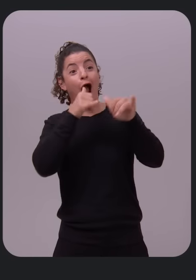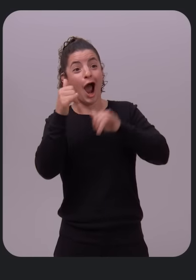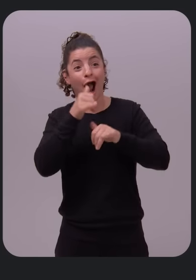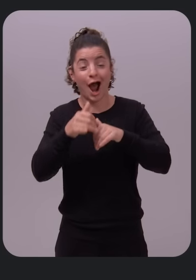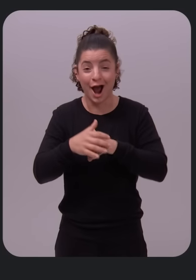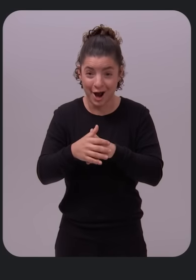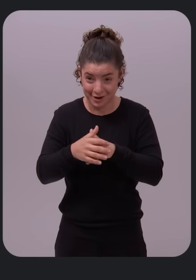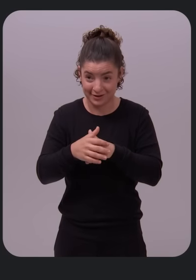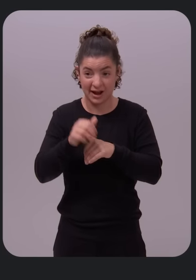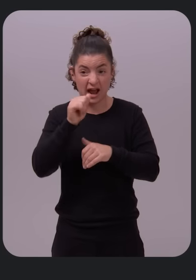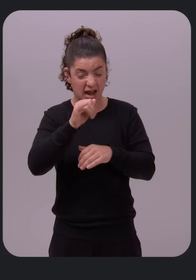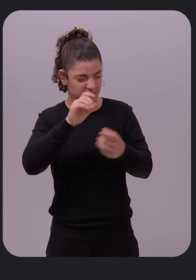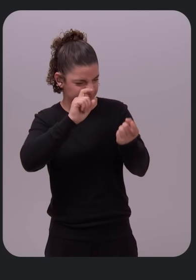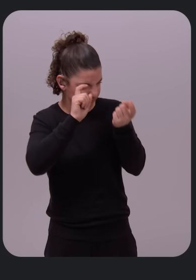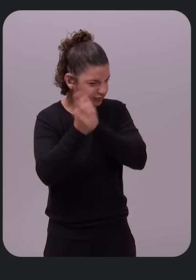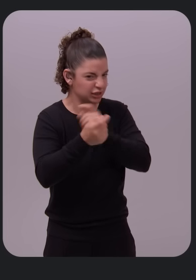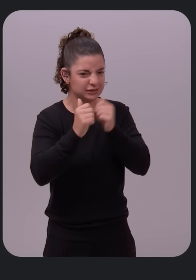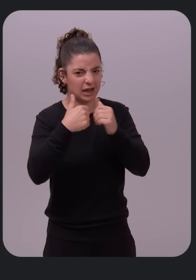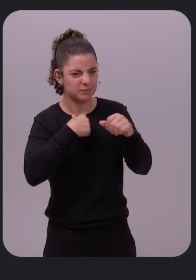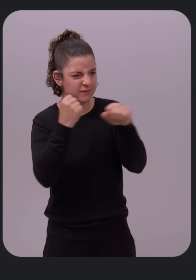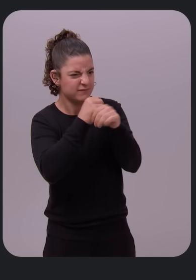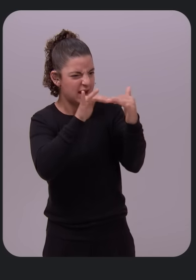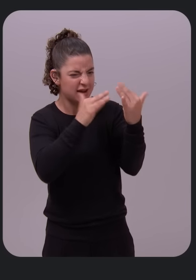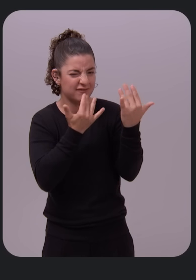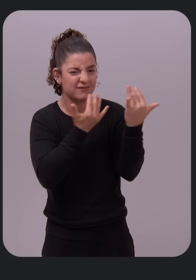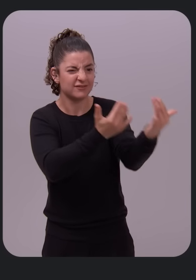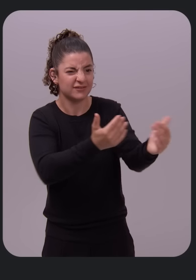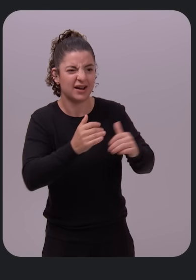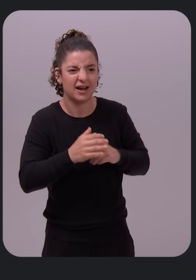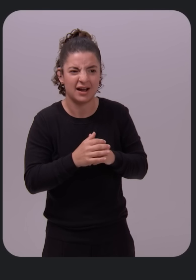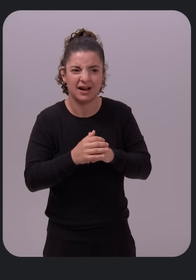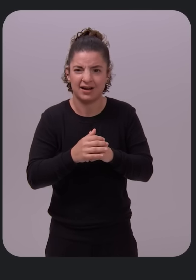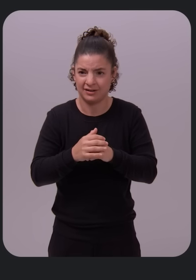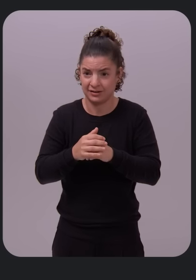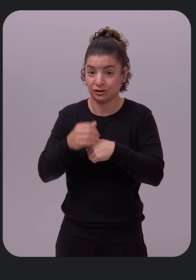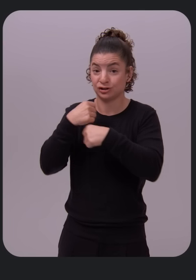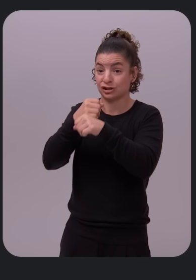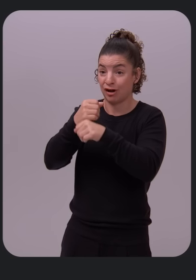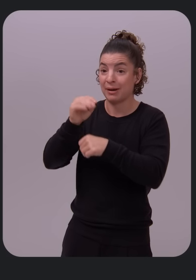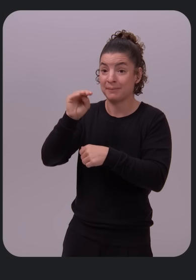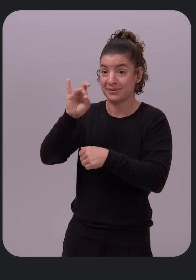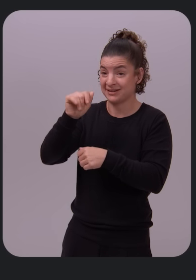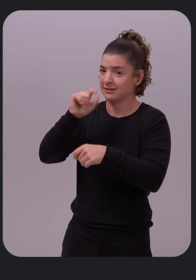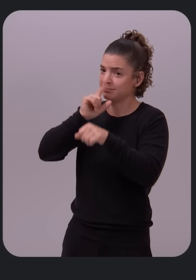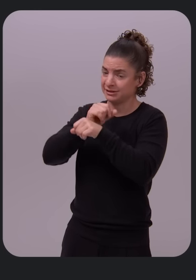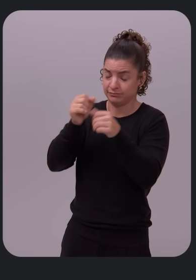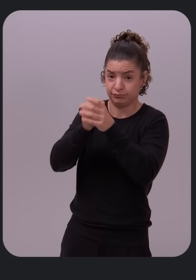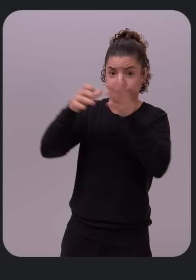AI is completely changing how we fight fires. Generative media is expanding the boundaries of creativity.